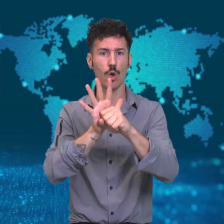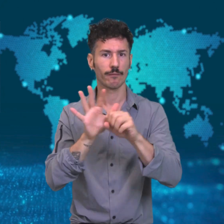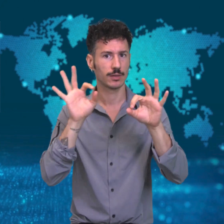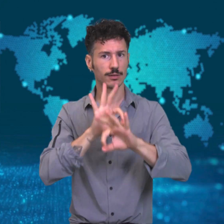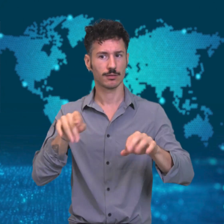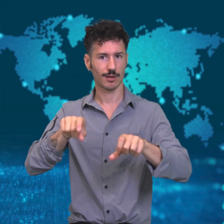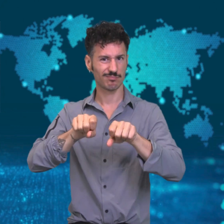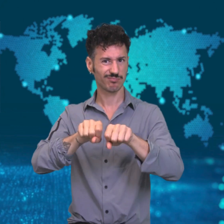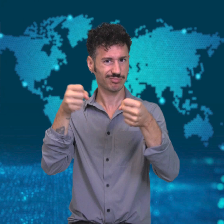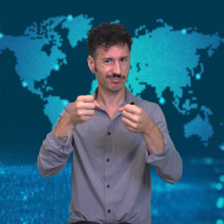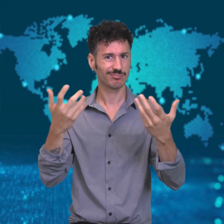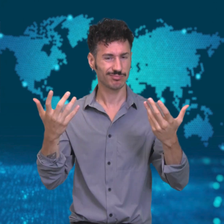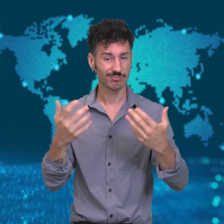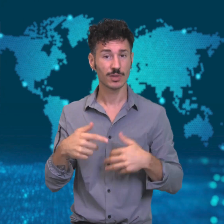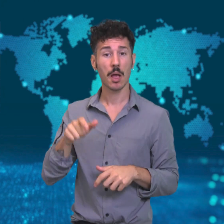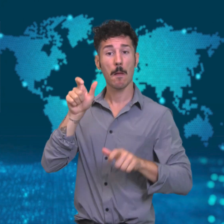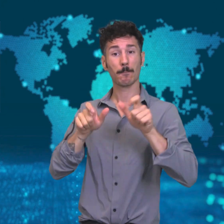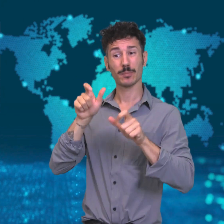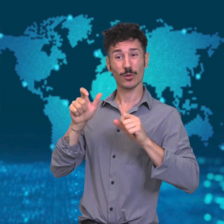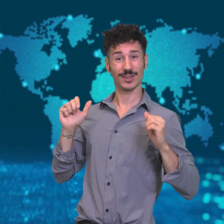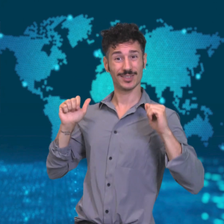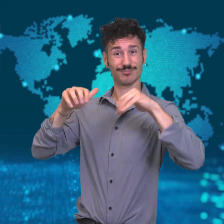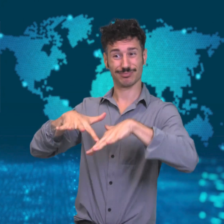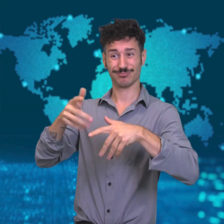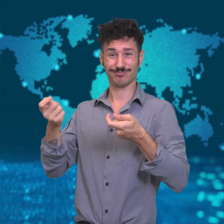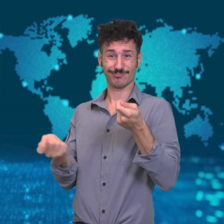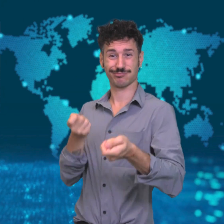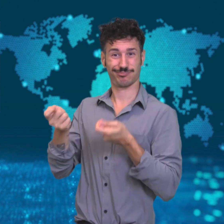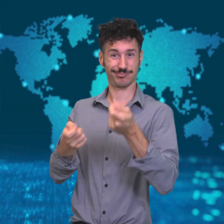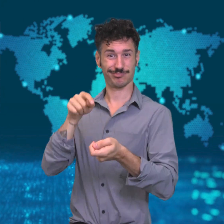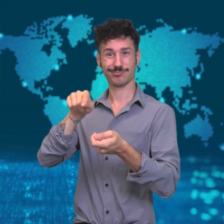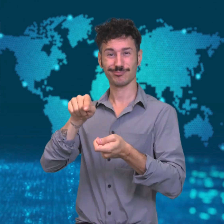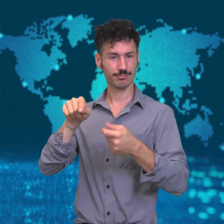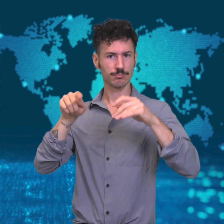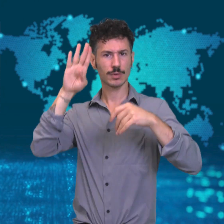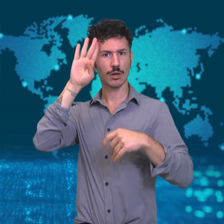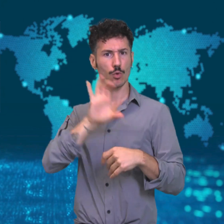breaking the country’s COVID-19 lockdown rules.